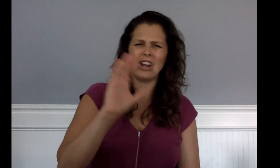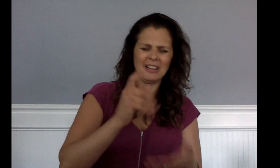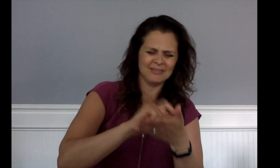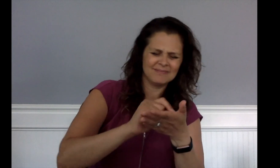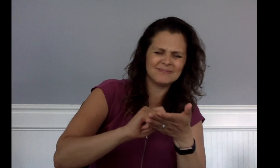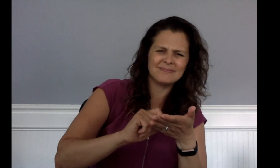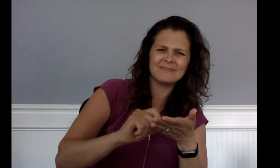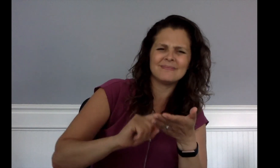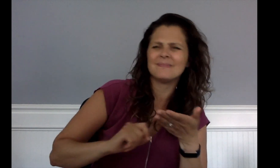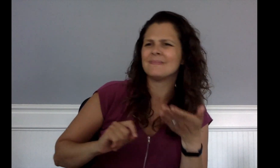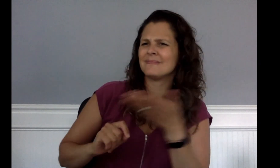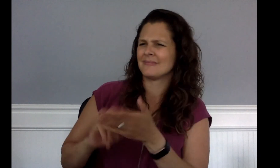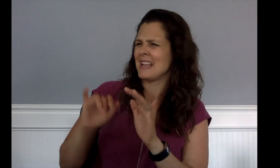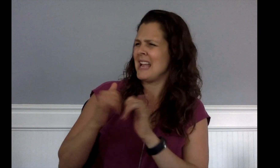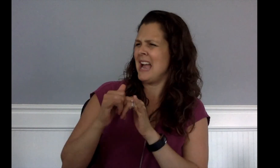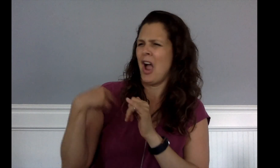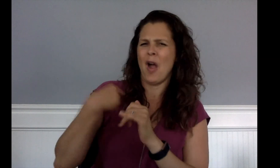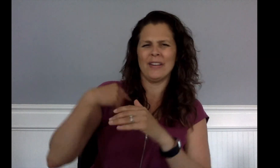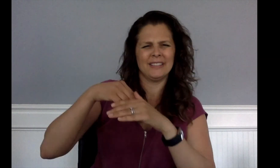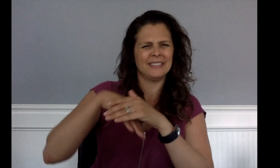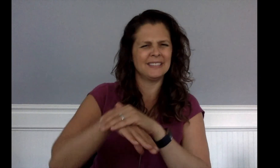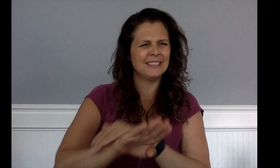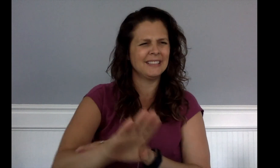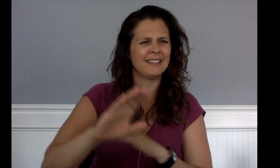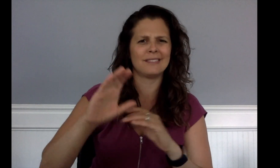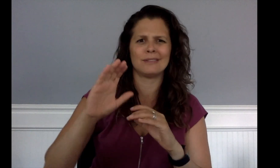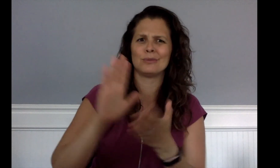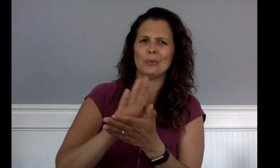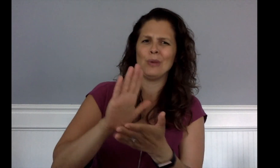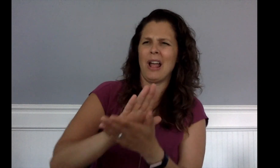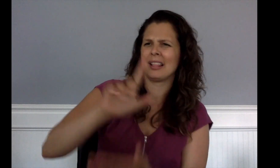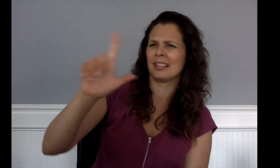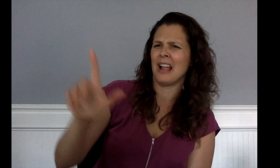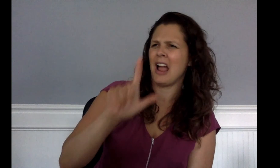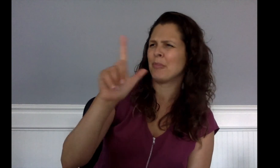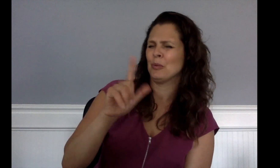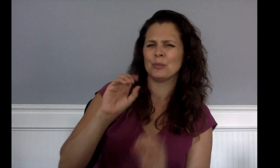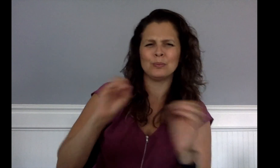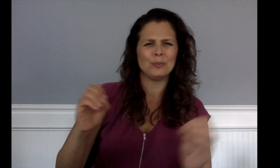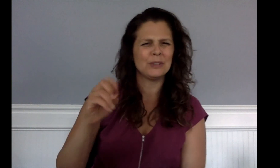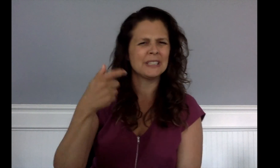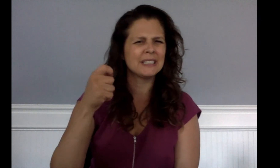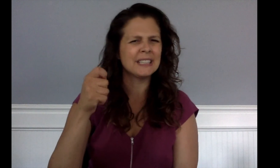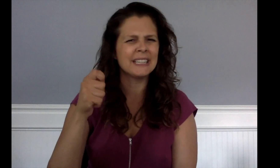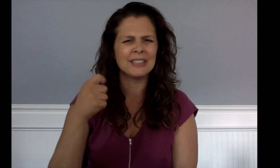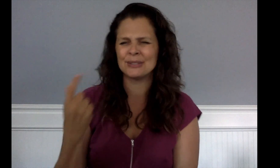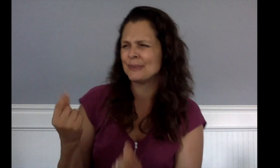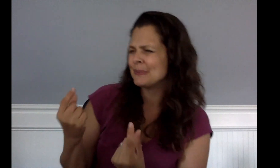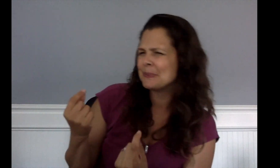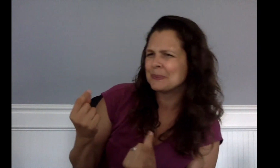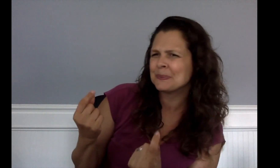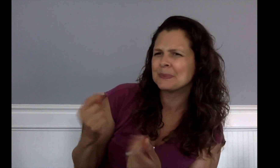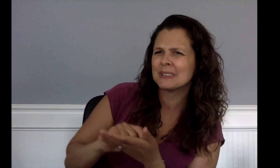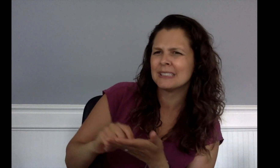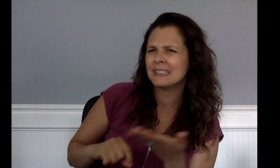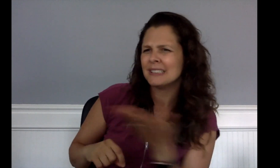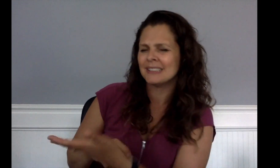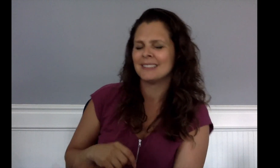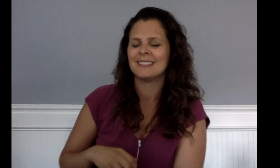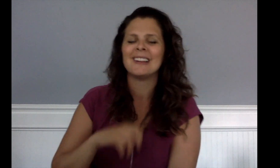"So how do we get in without a key?" Charlie asked.